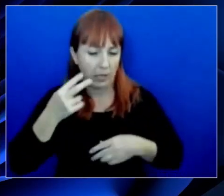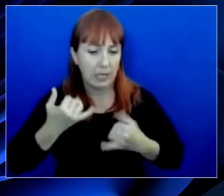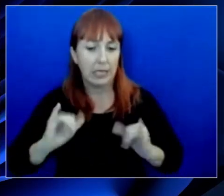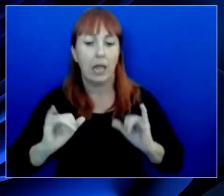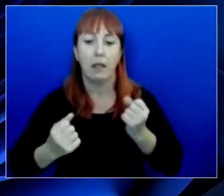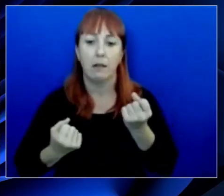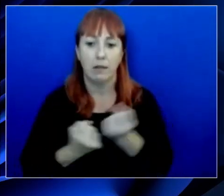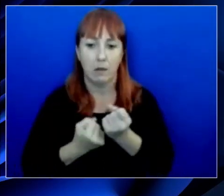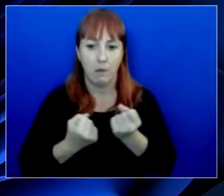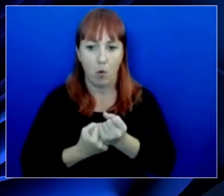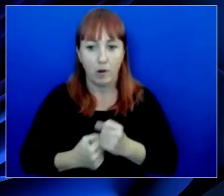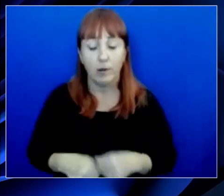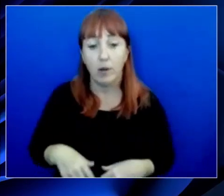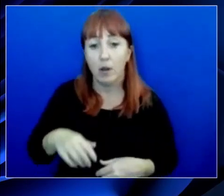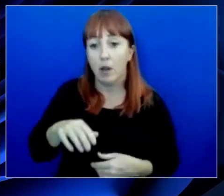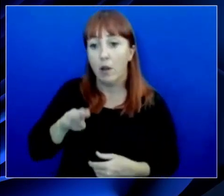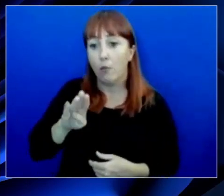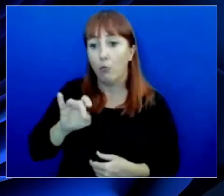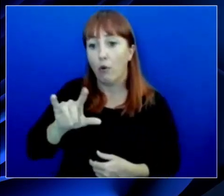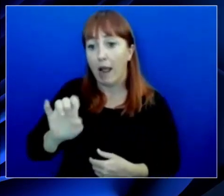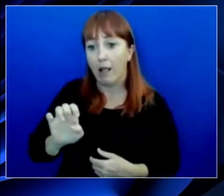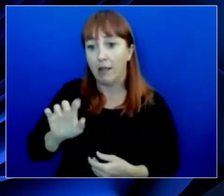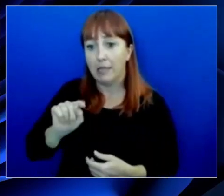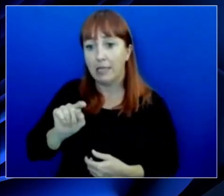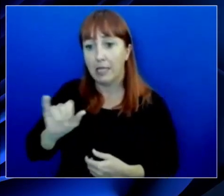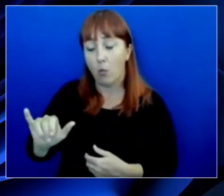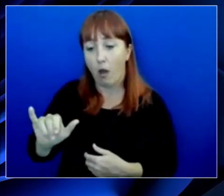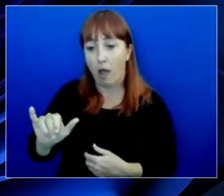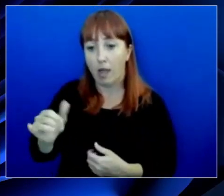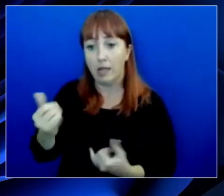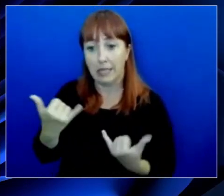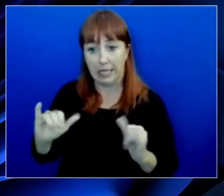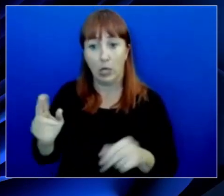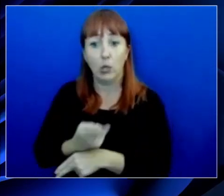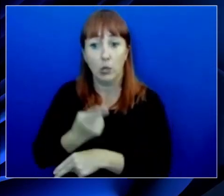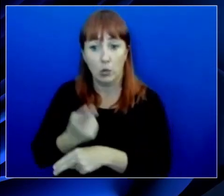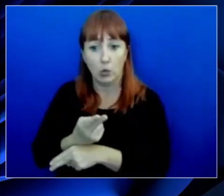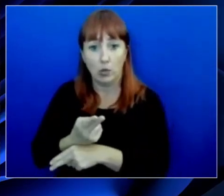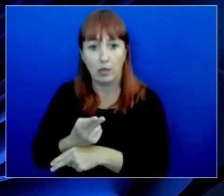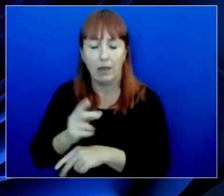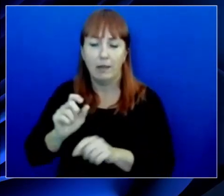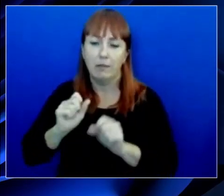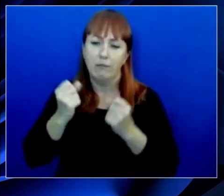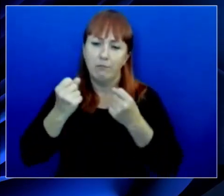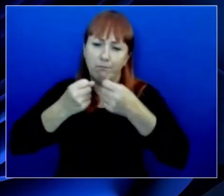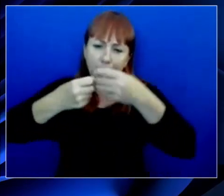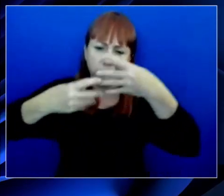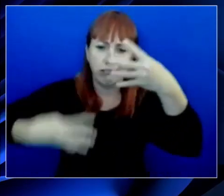We use Braille TTY and Lib Louis and we support. Dozens of brilliant displays